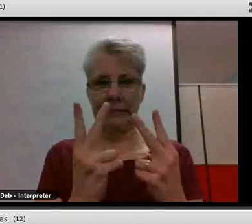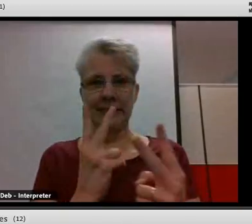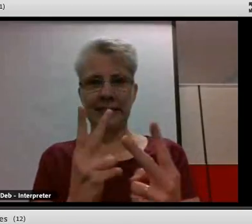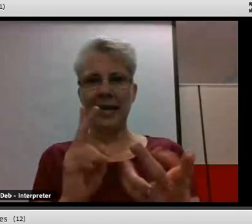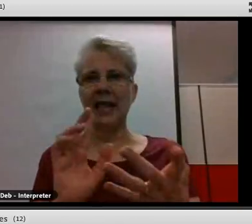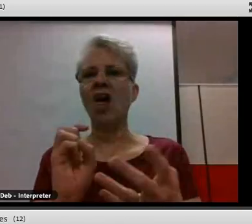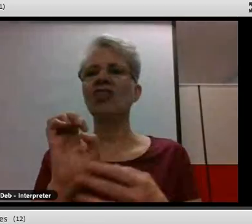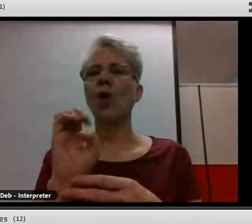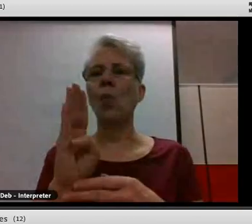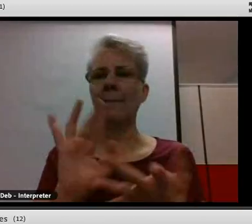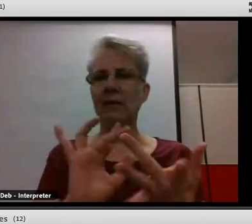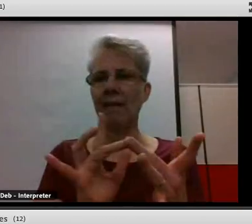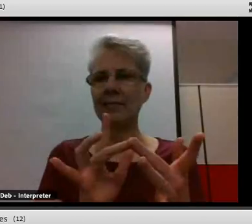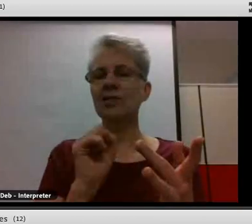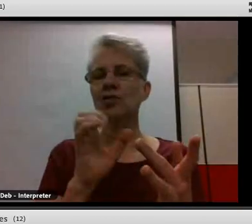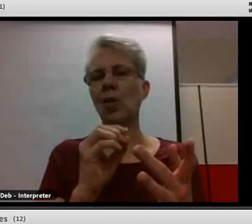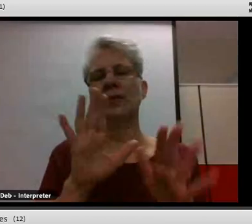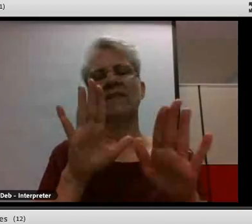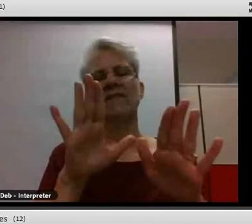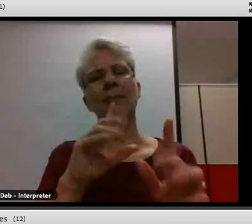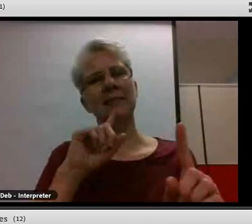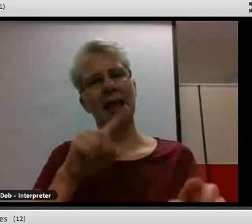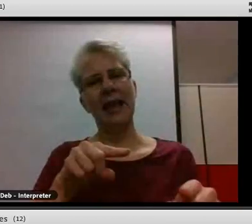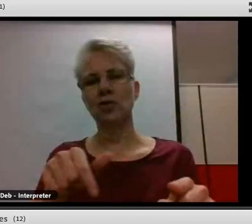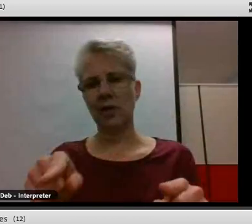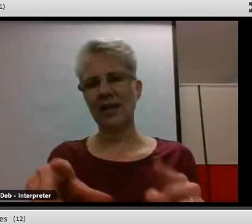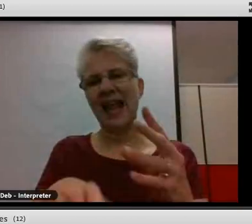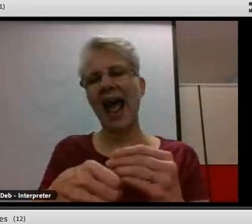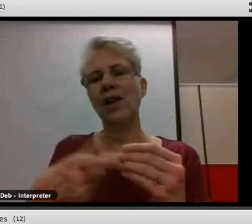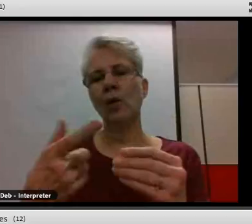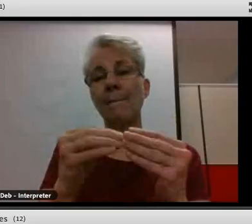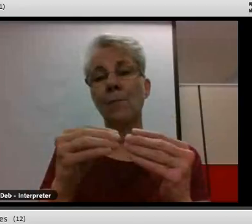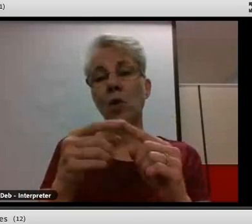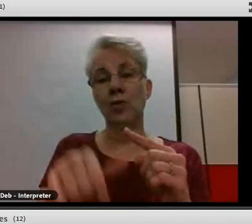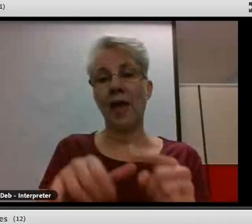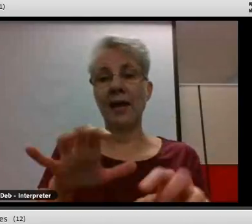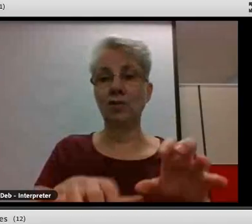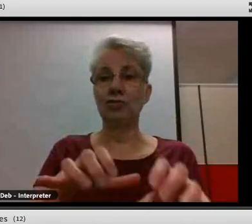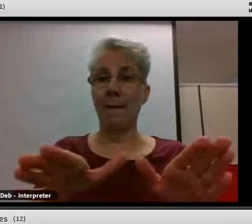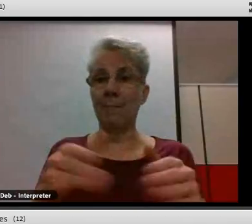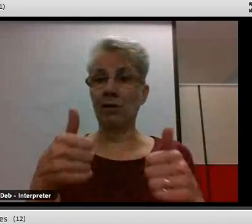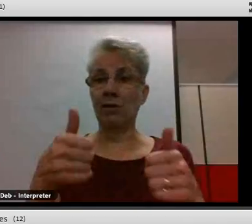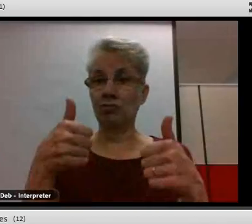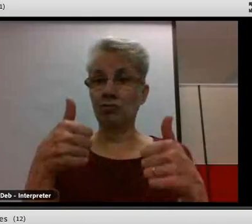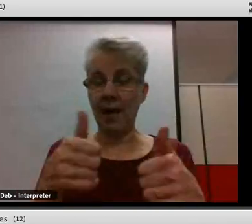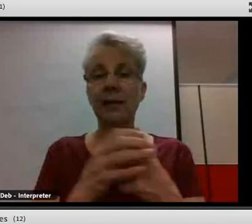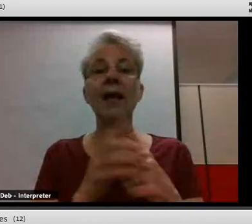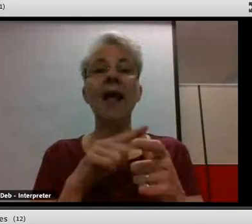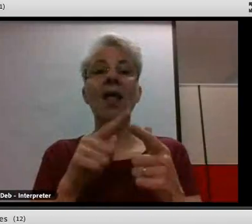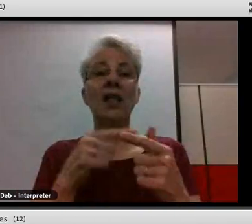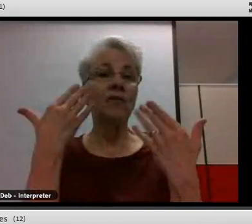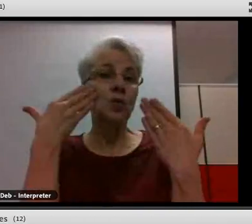so we need to focus on accessibility and being able to provide that information to them.